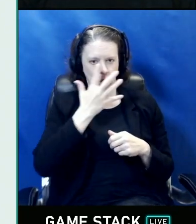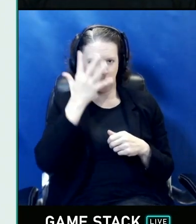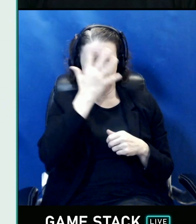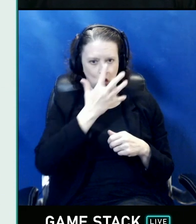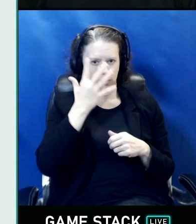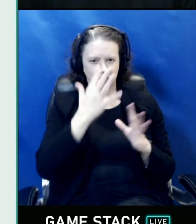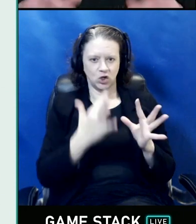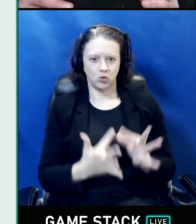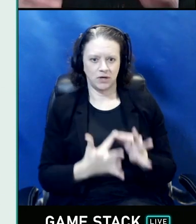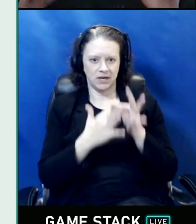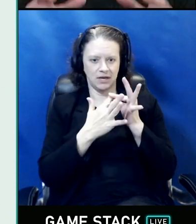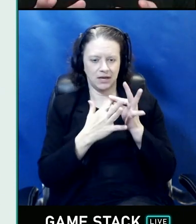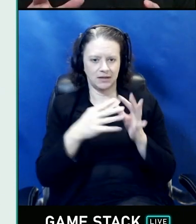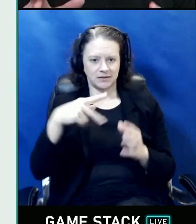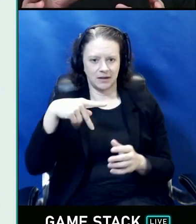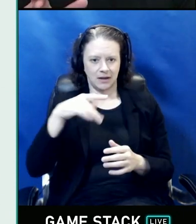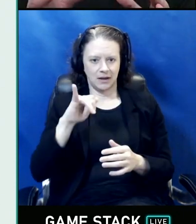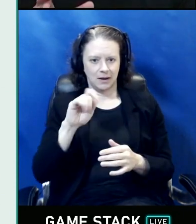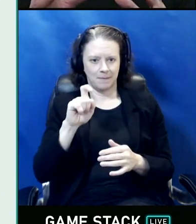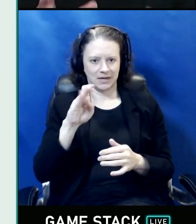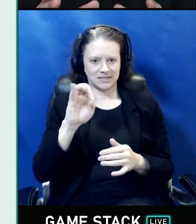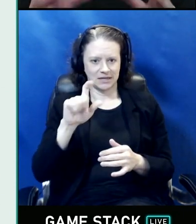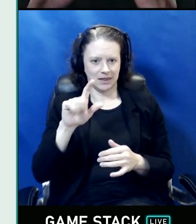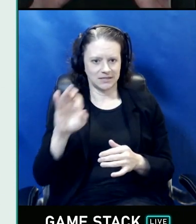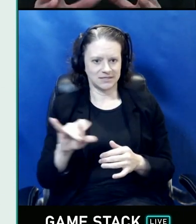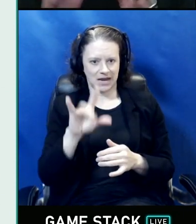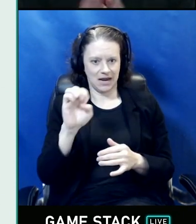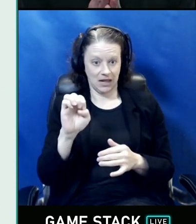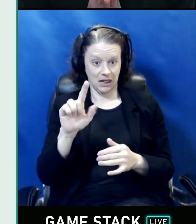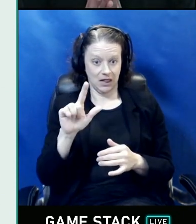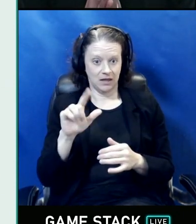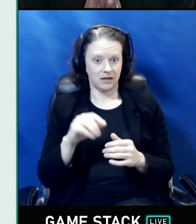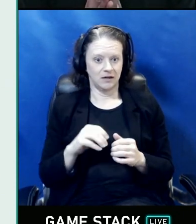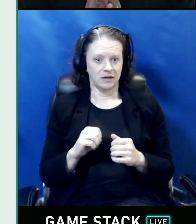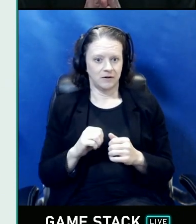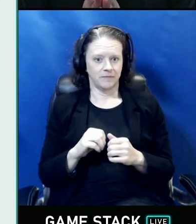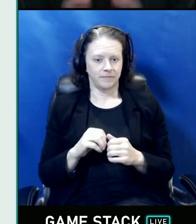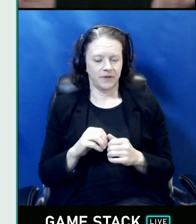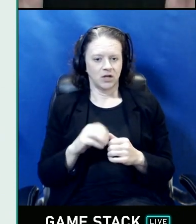all Minecraft products instantly recognizable as, well, Minecraft,